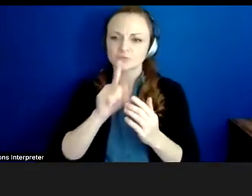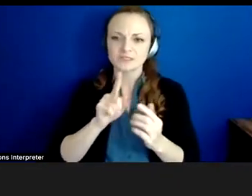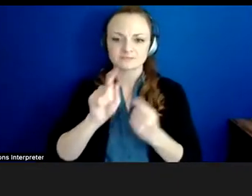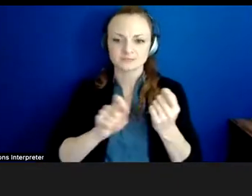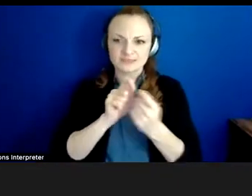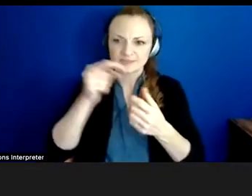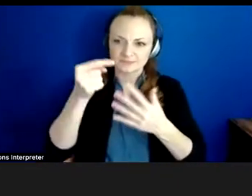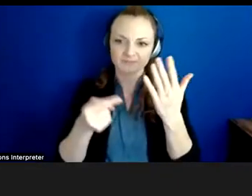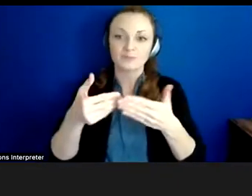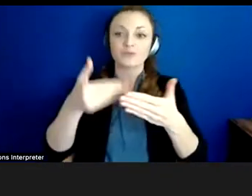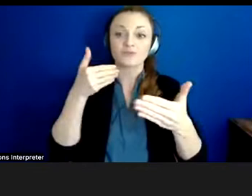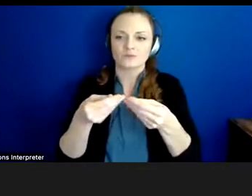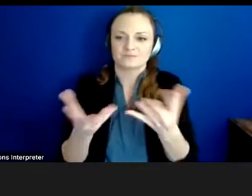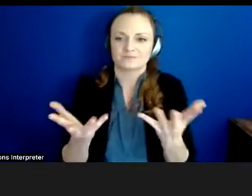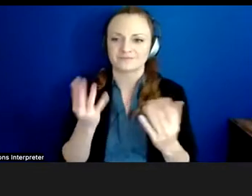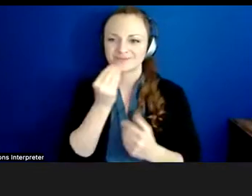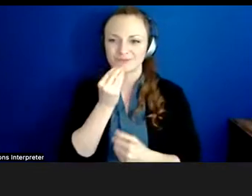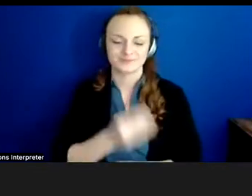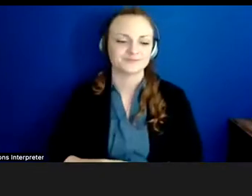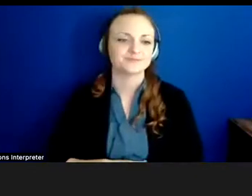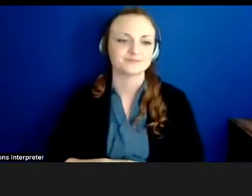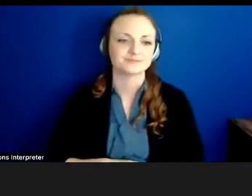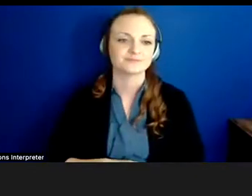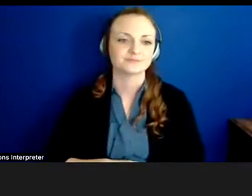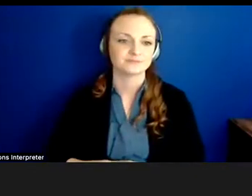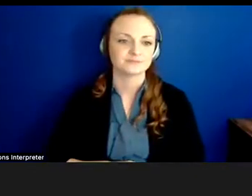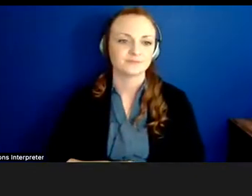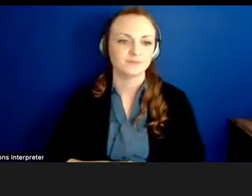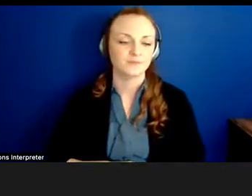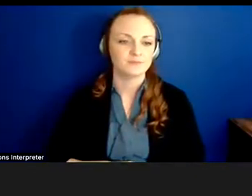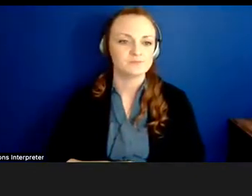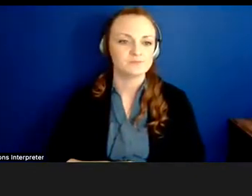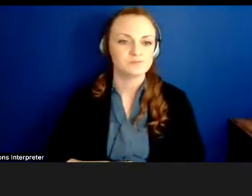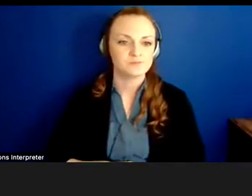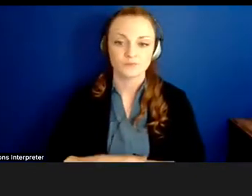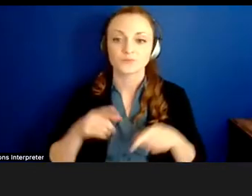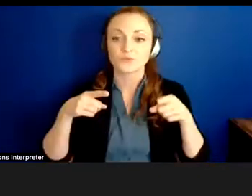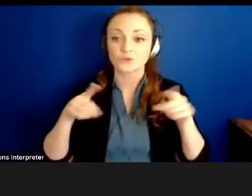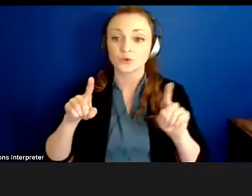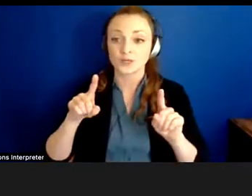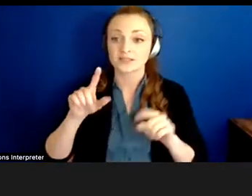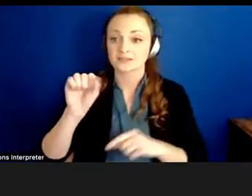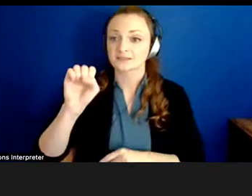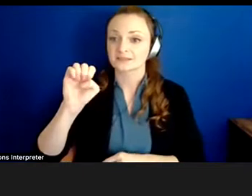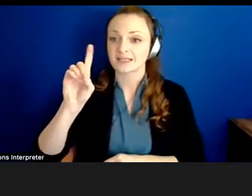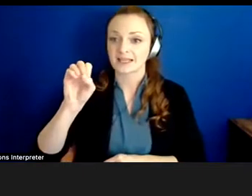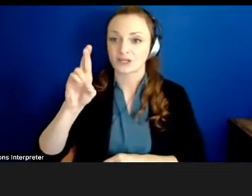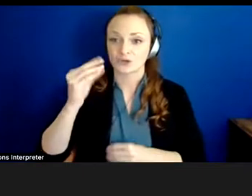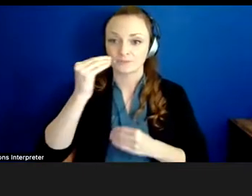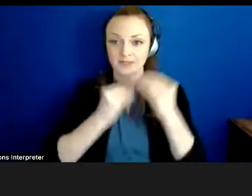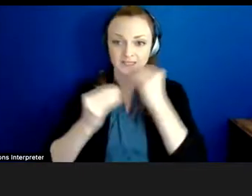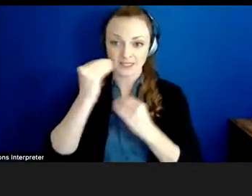one of the things that happens during the satyr meal is that there is a satyr plate,